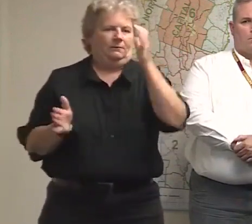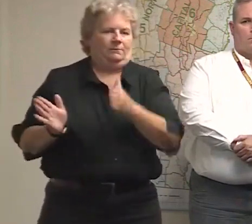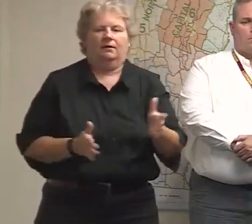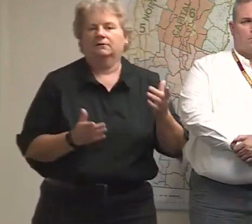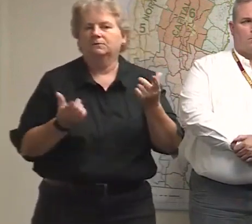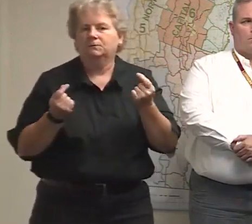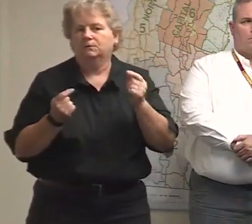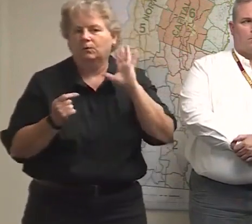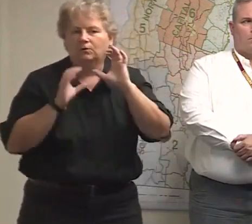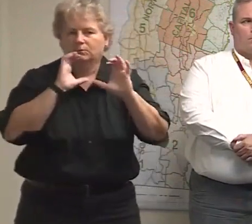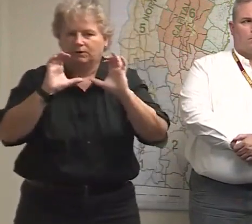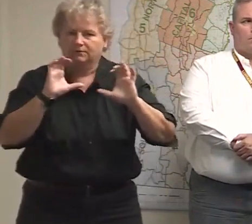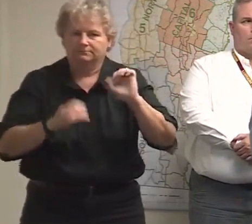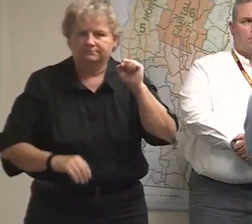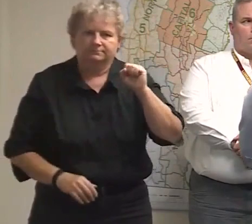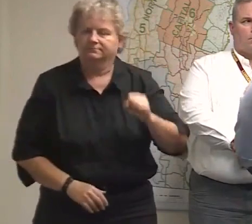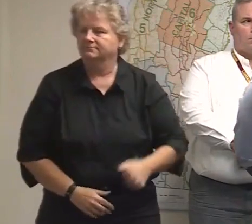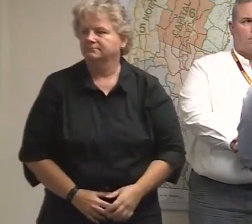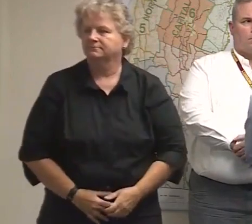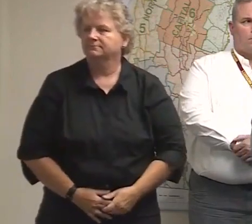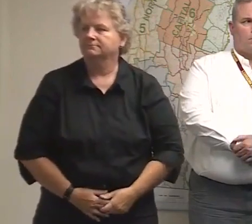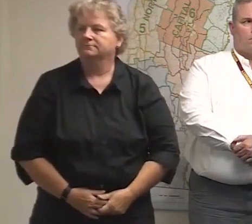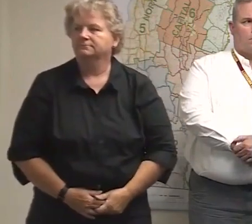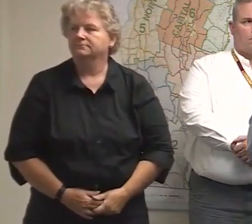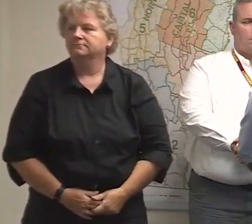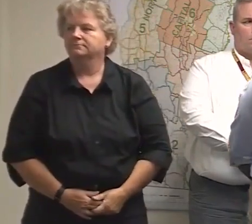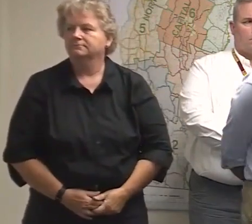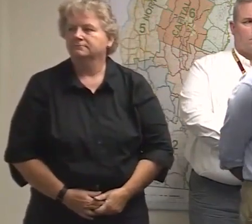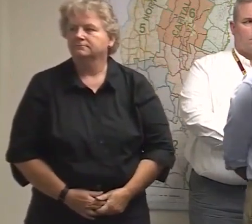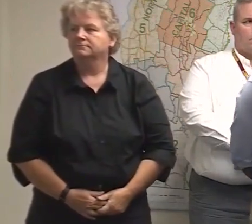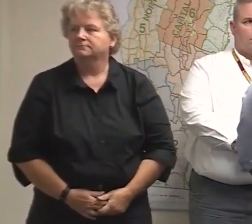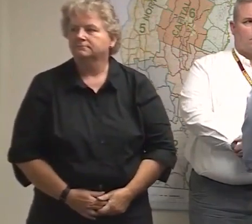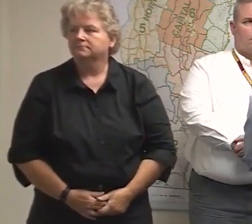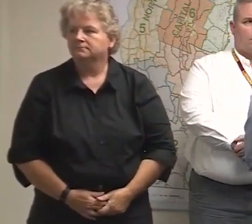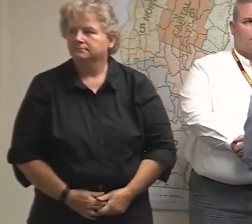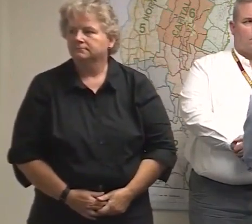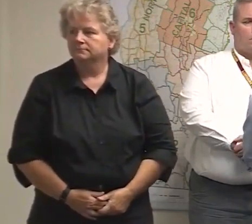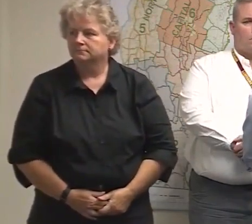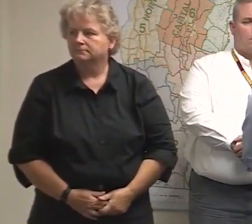SO THERE’S THE SPILLWAY AND THEN ABOVE THAT OR THE FLOOD GATES.